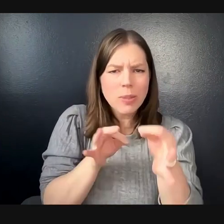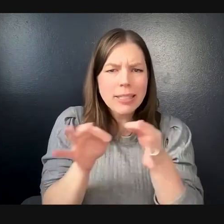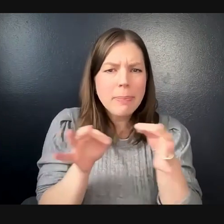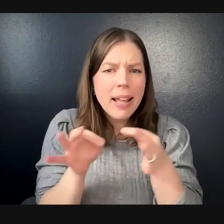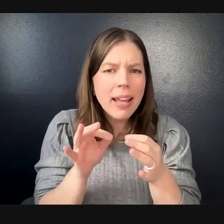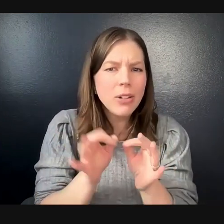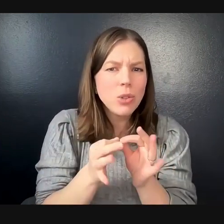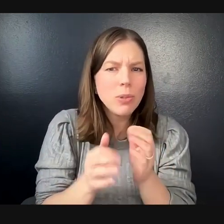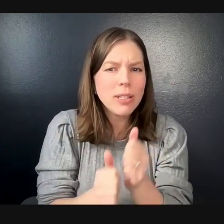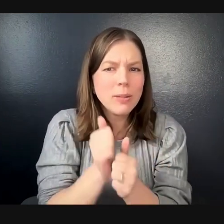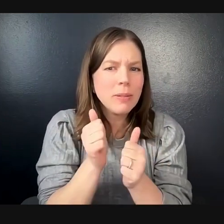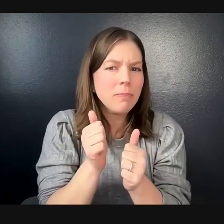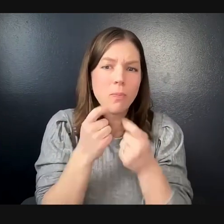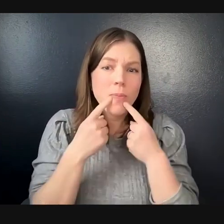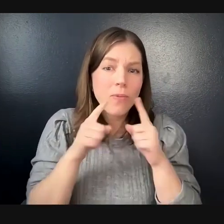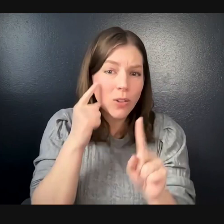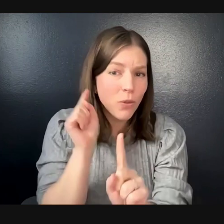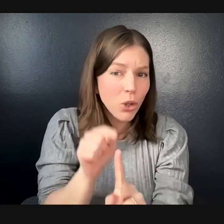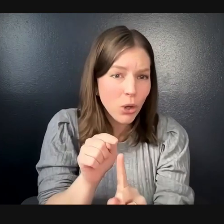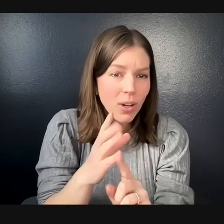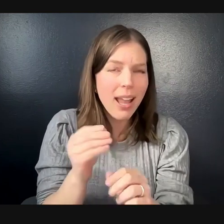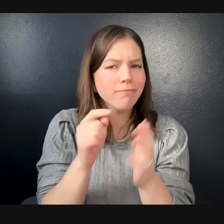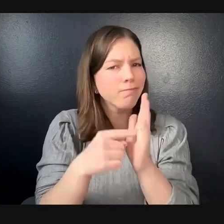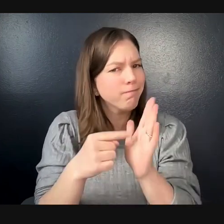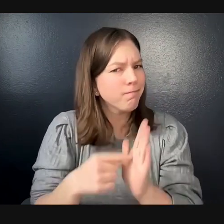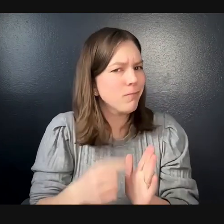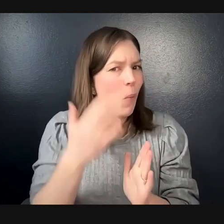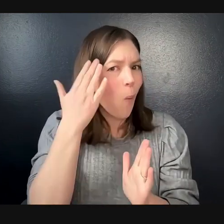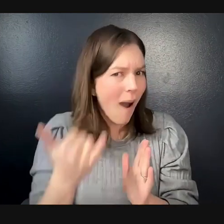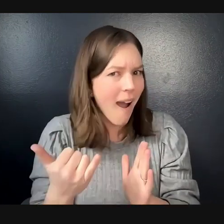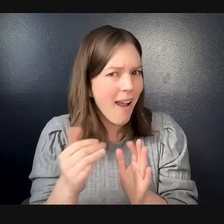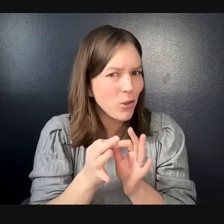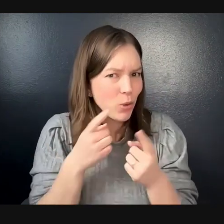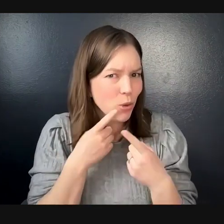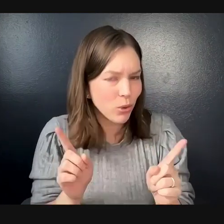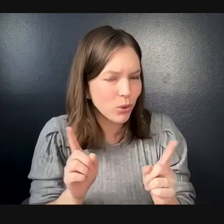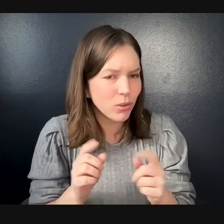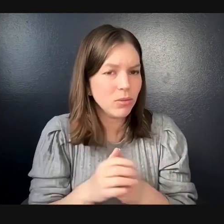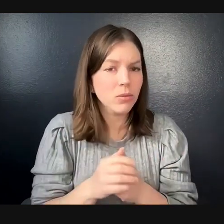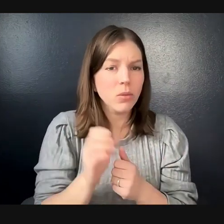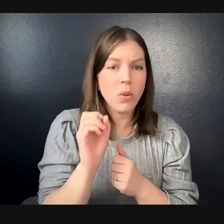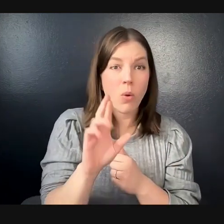to explain that interpreting is most effective for her, and shares examples of why that works well for her.